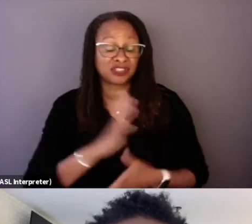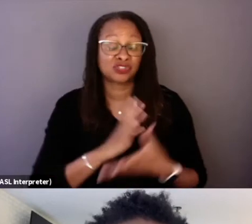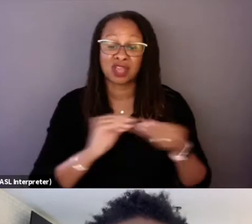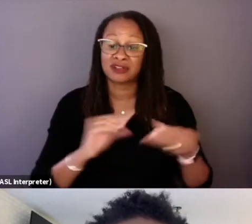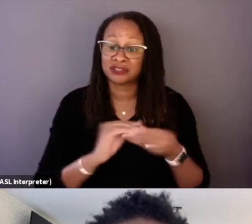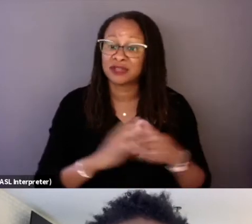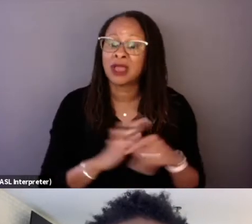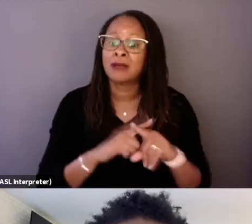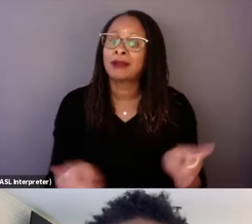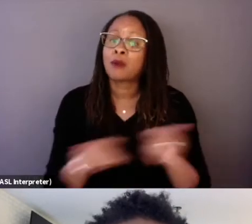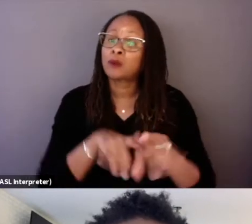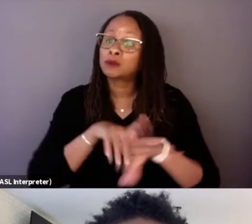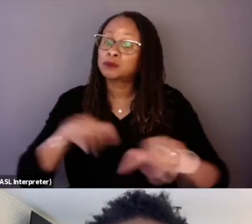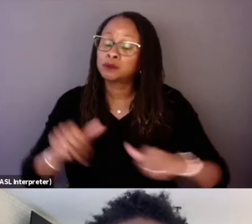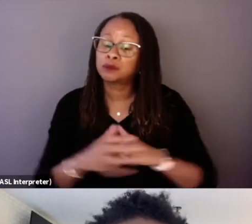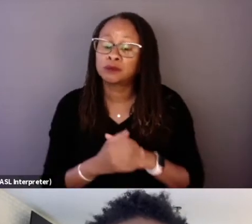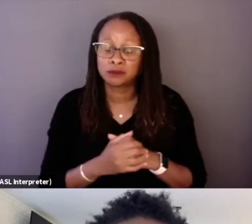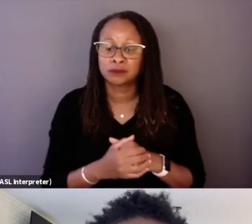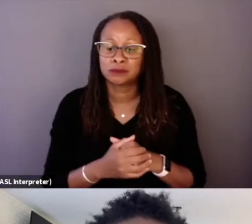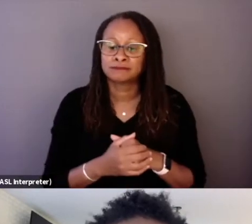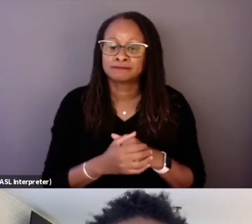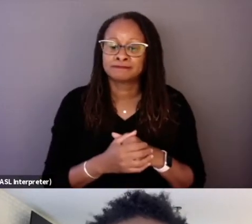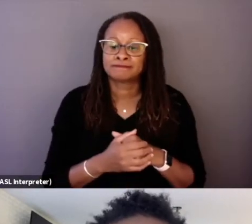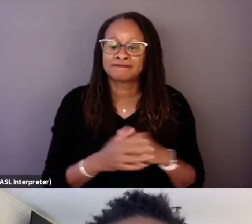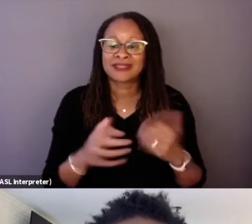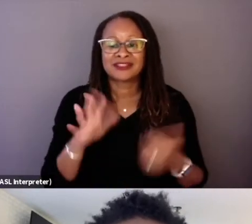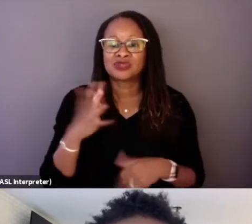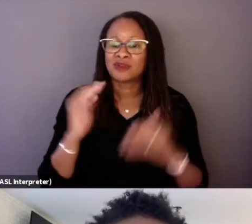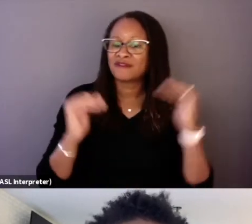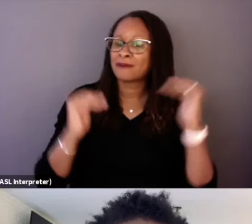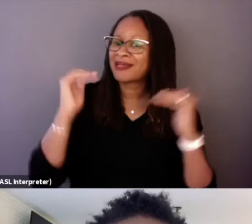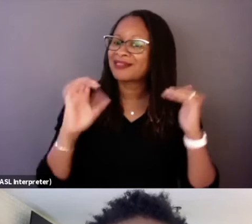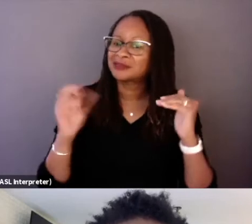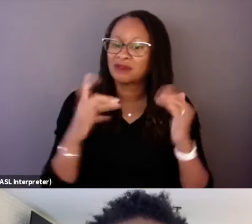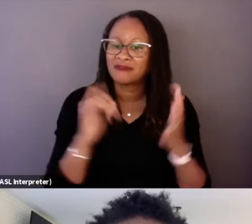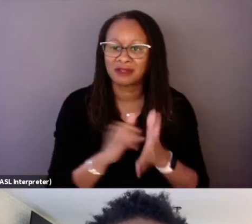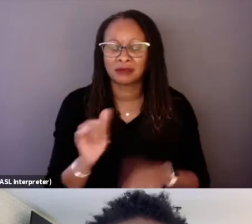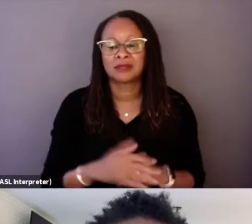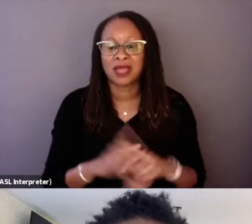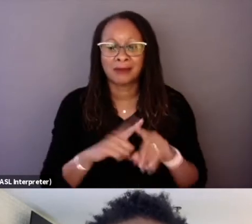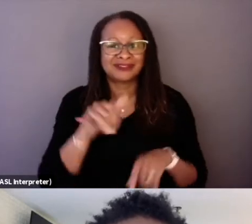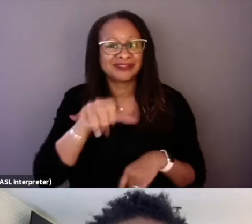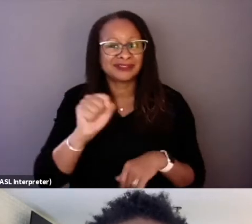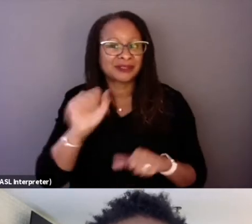but also, you know, being able to sort of balance all of that. But yeah, this was a conversation that we had many times